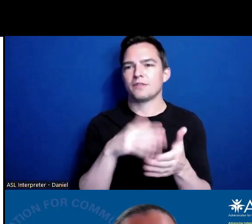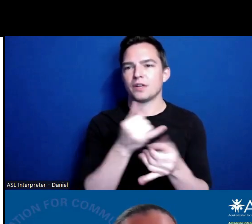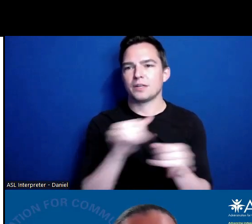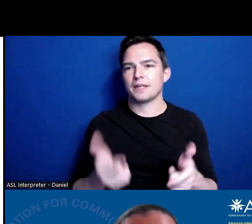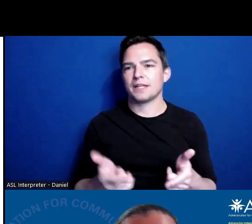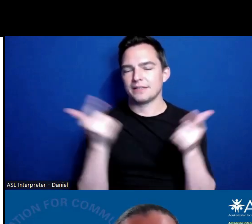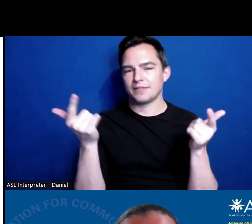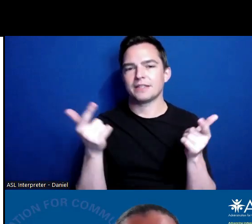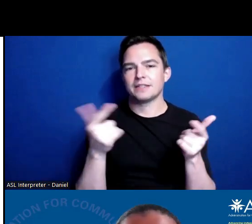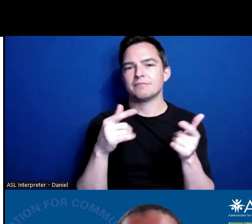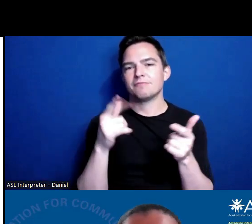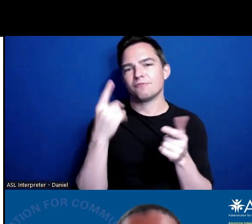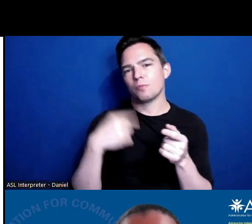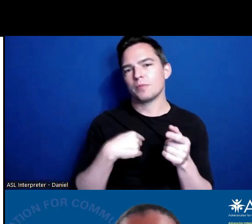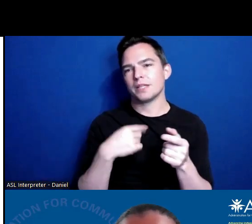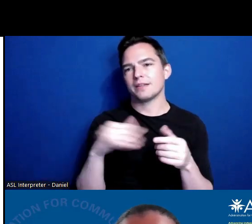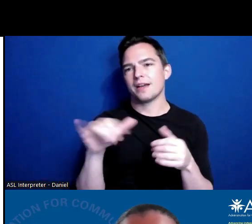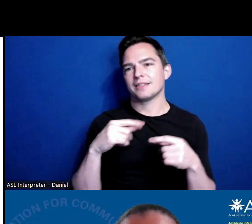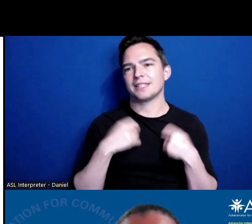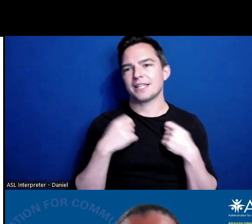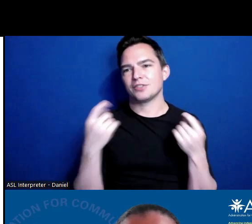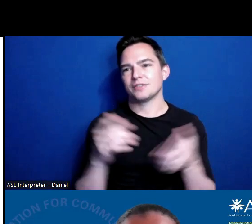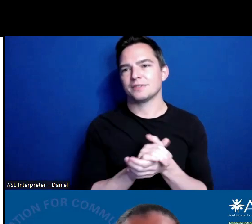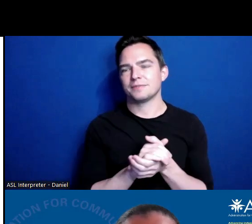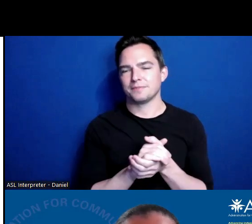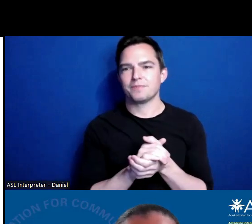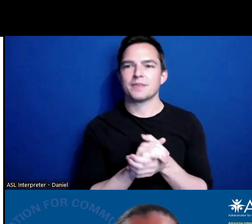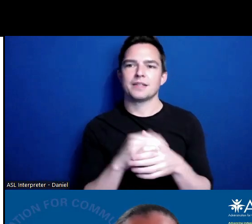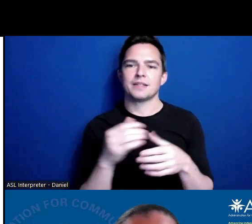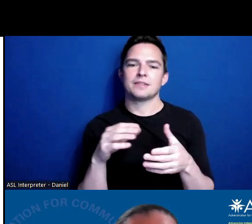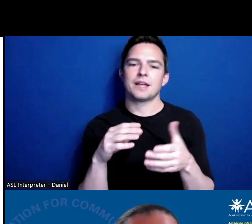for me as a teenager when I was just beginning to learn about disability advocacy and learn